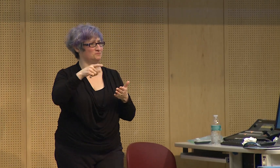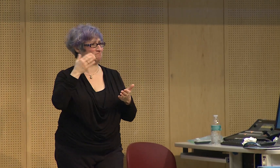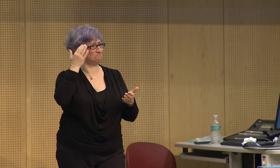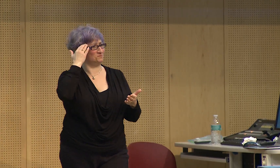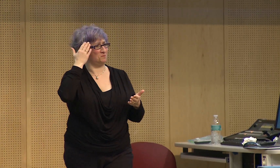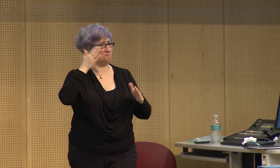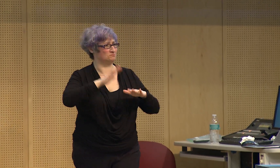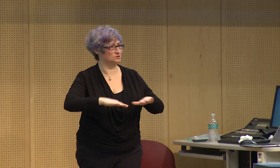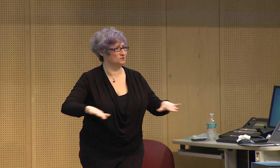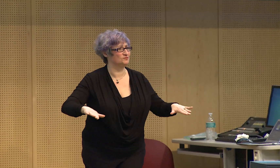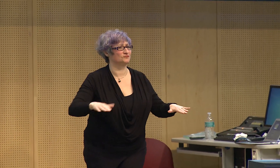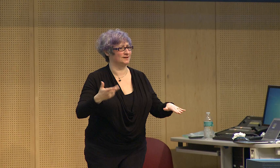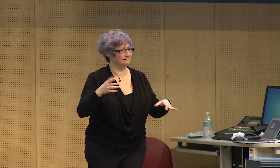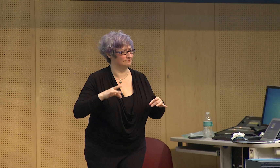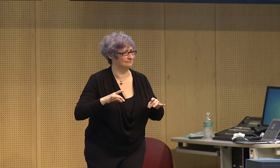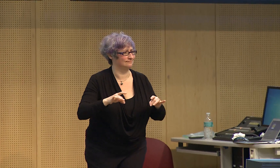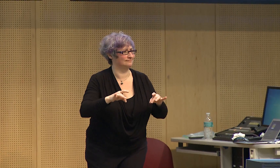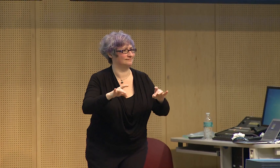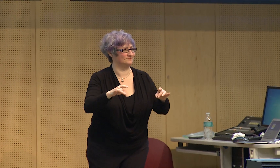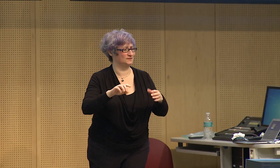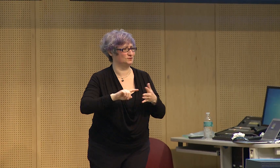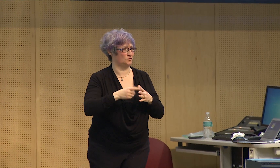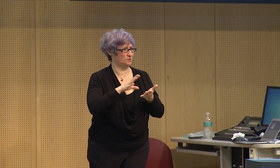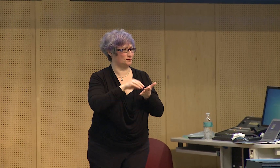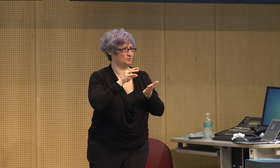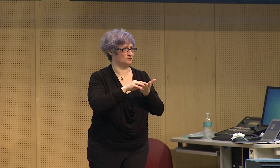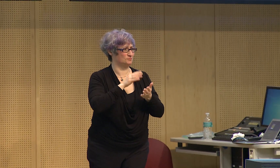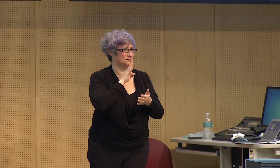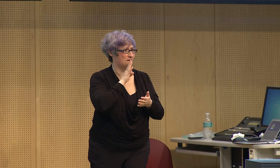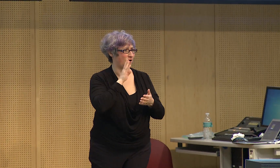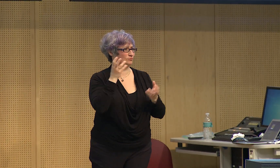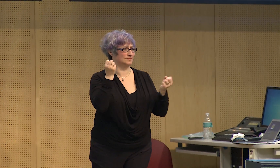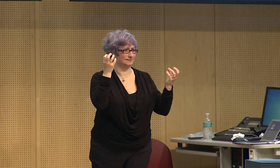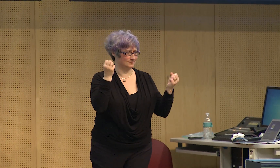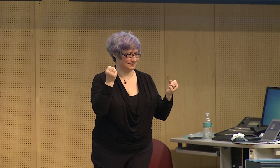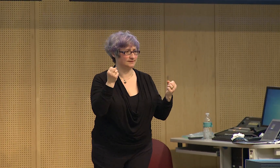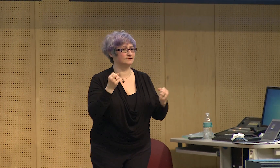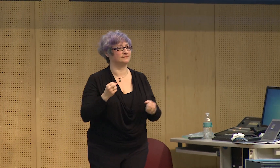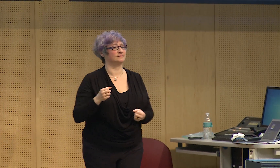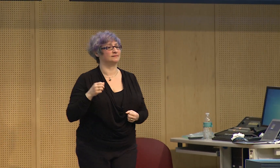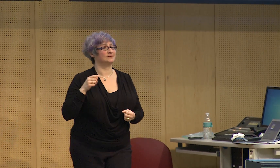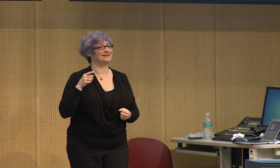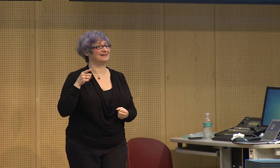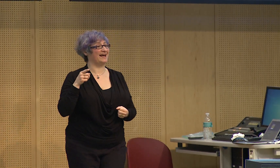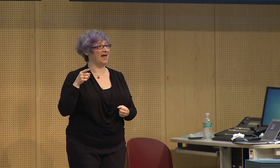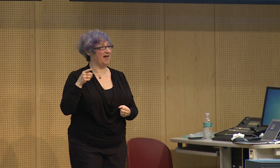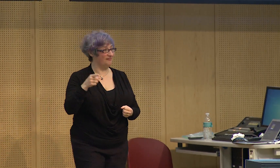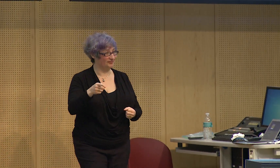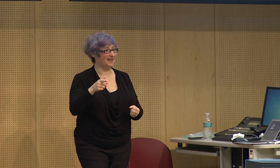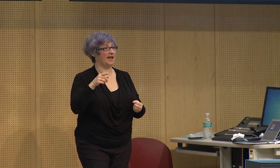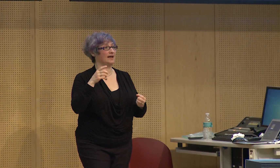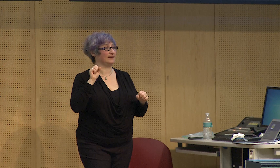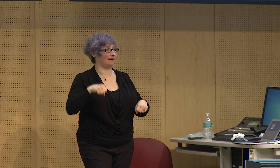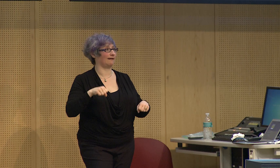And maybe for some of you, you know, you remember you started speaking or you started signing.